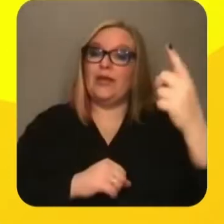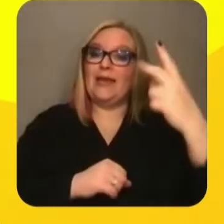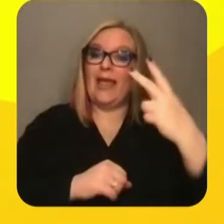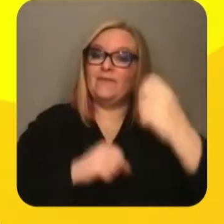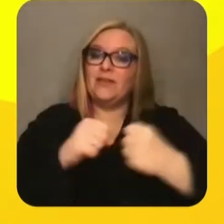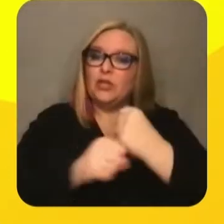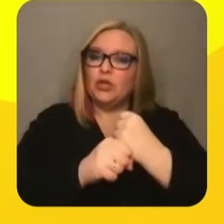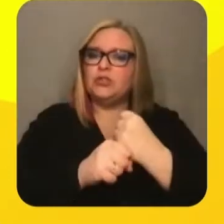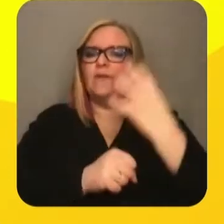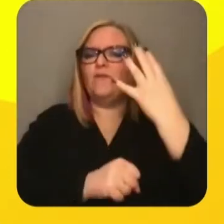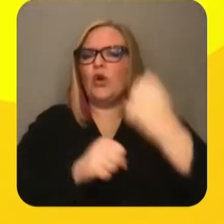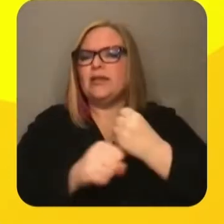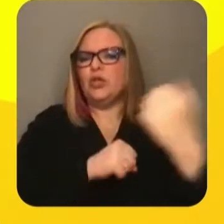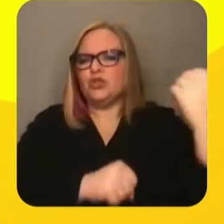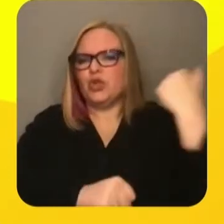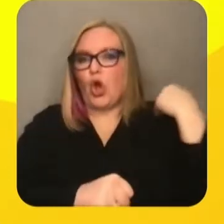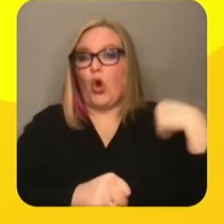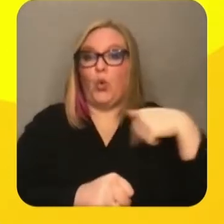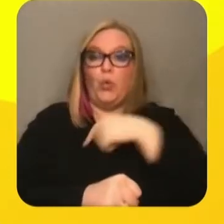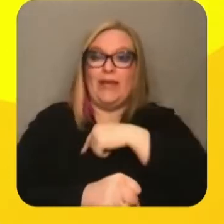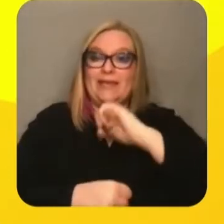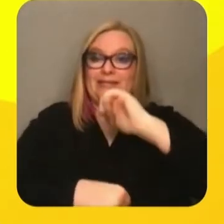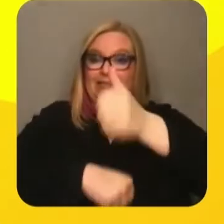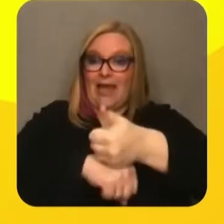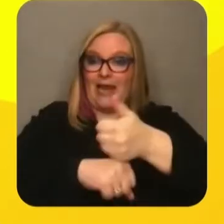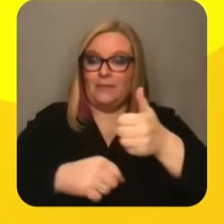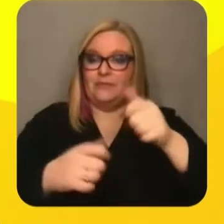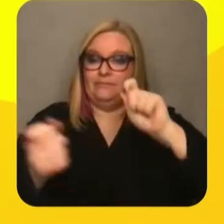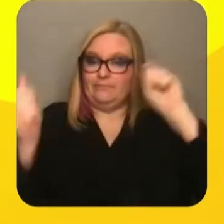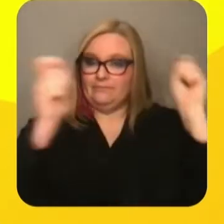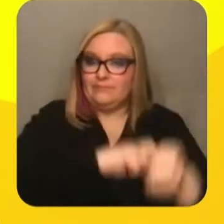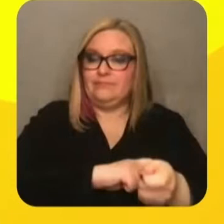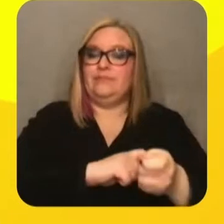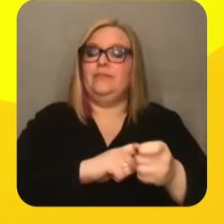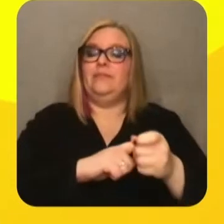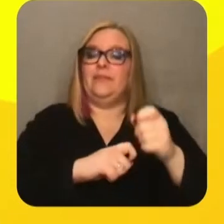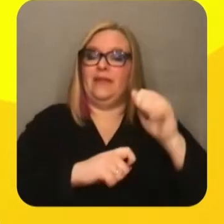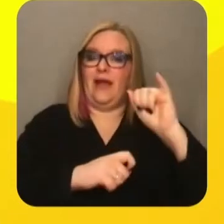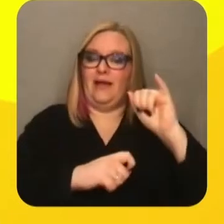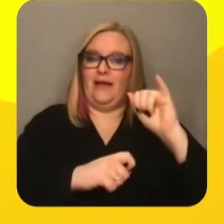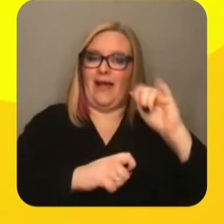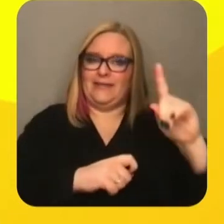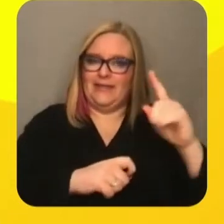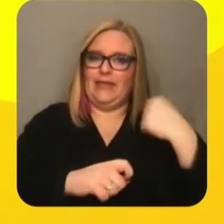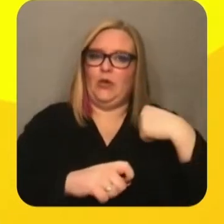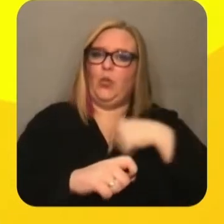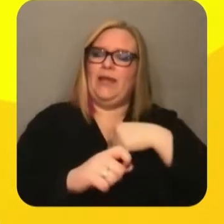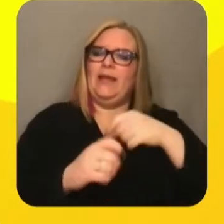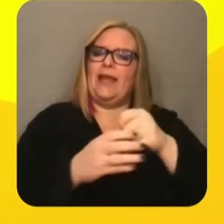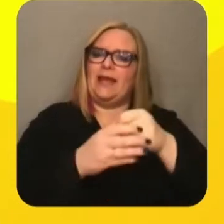We set off to completely redesign our global self ID and we expanded the global self ID to be completely global.